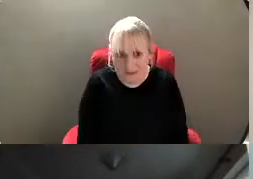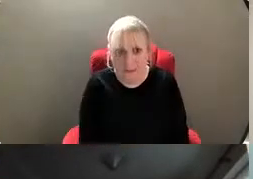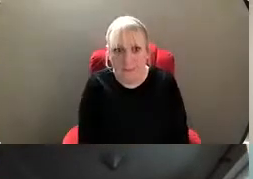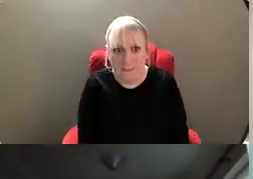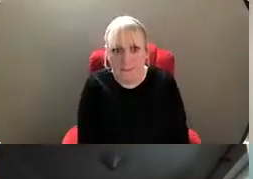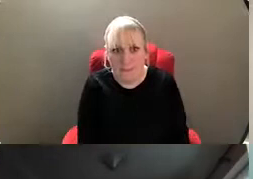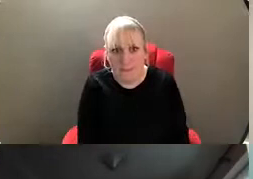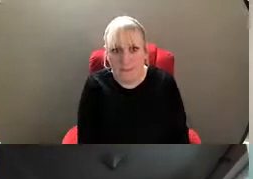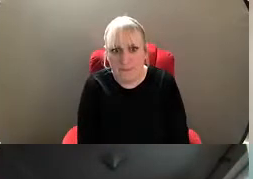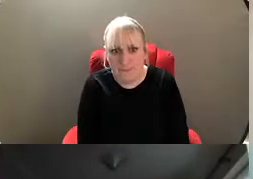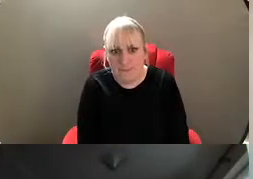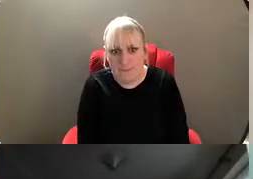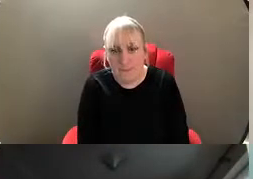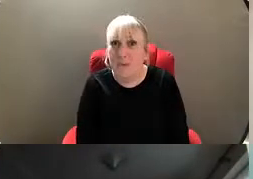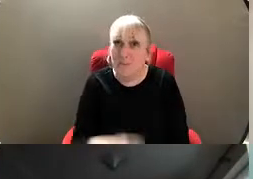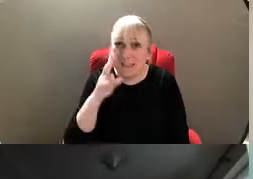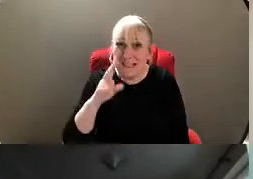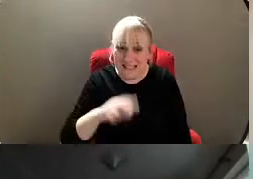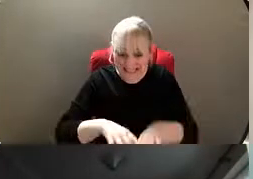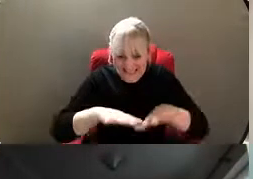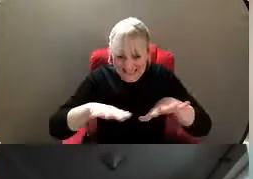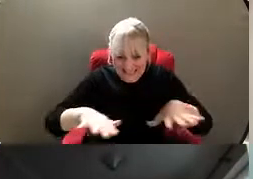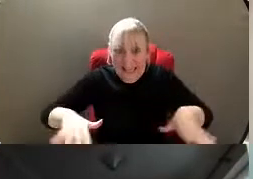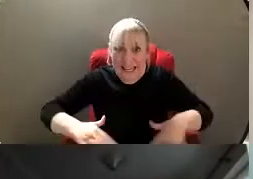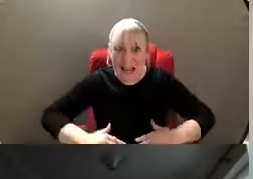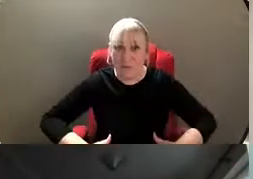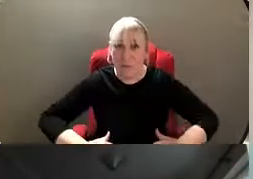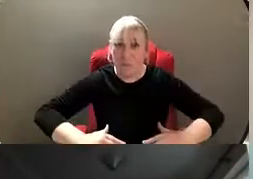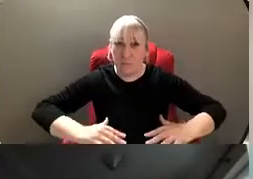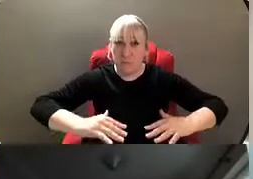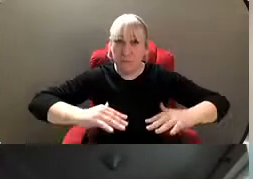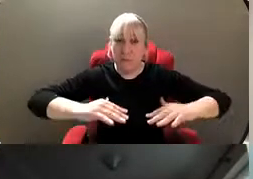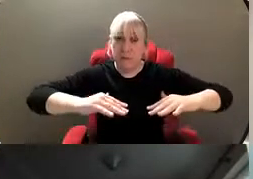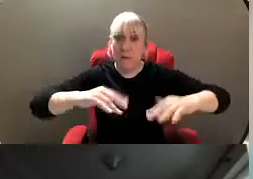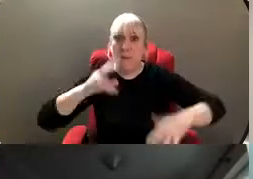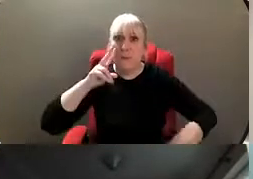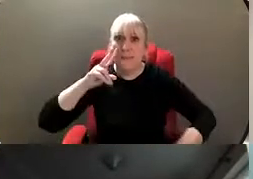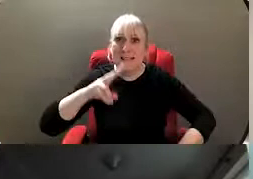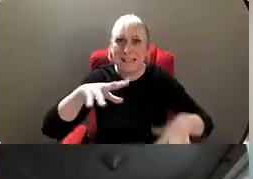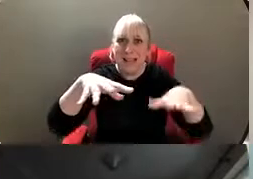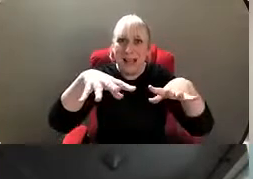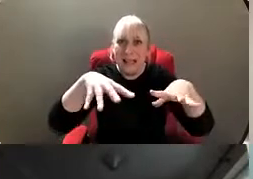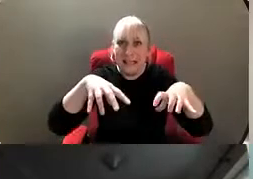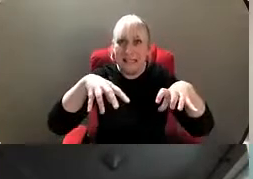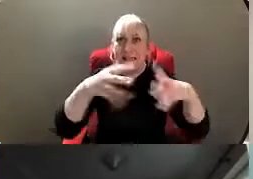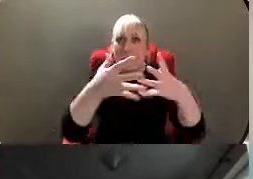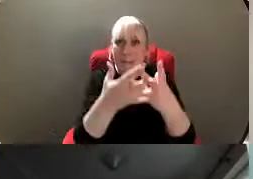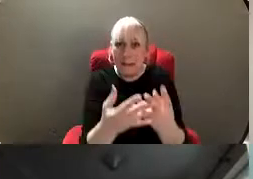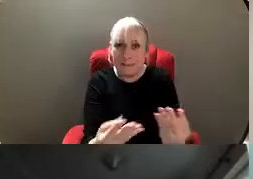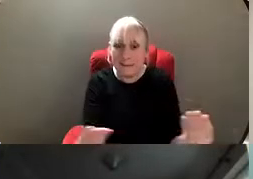the sea level rise we see snow melting we see flooding and we see arid zones all over the globe